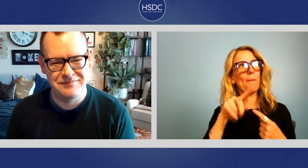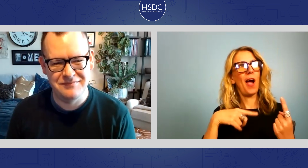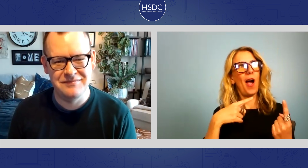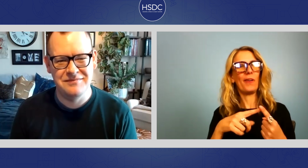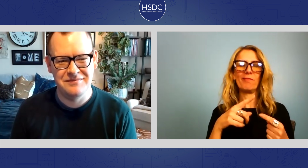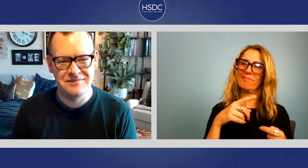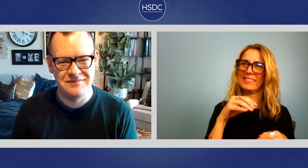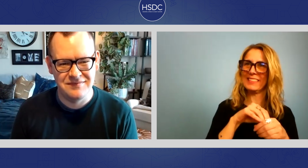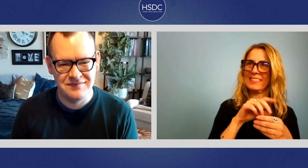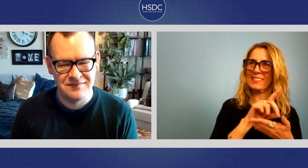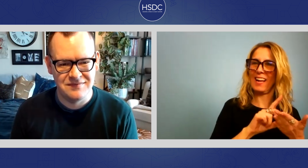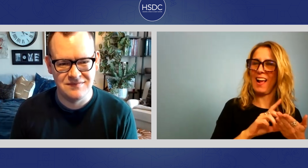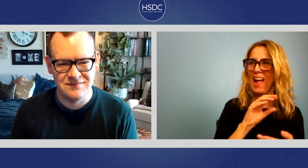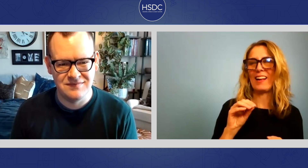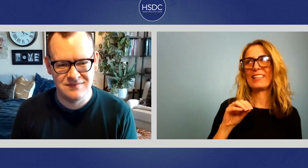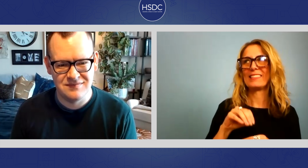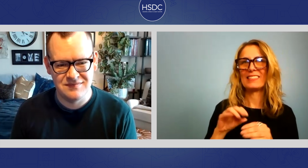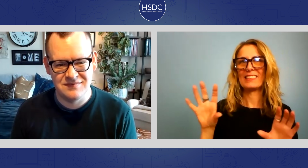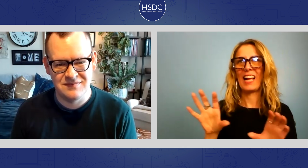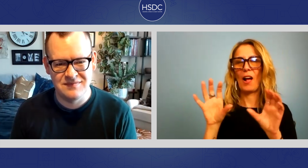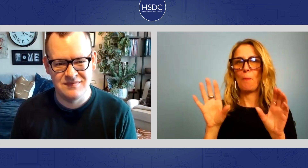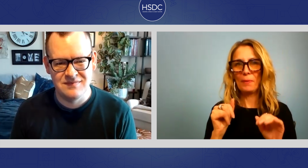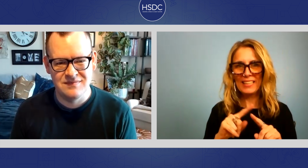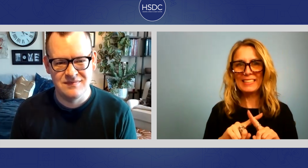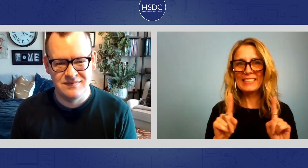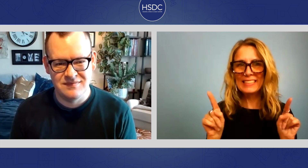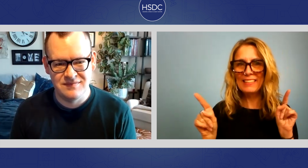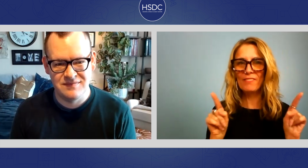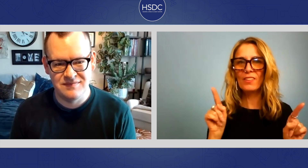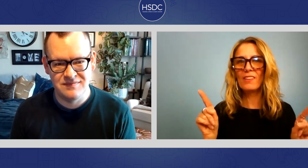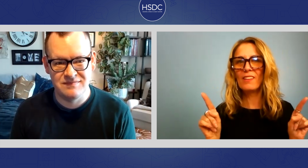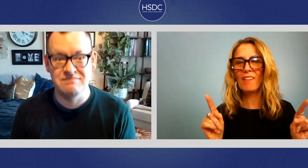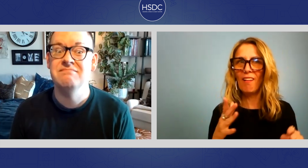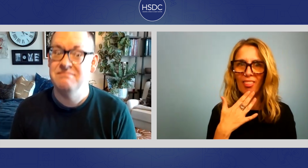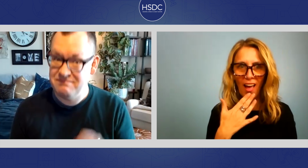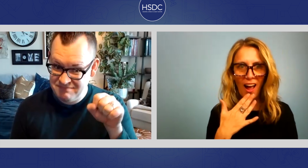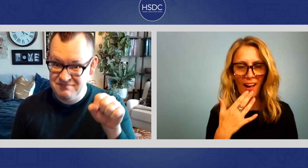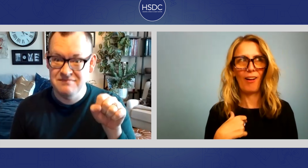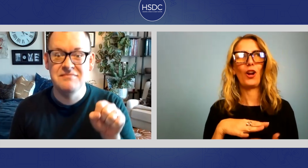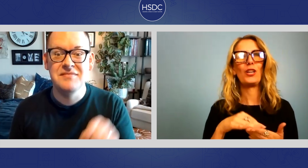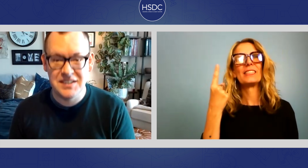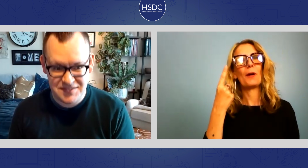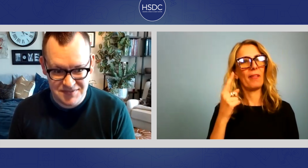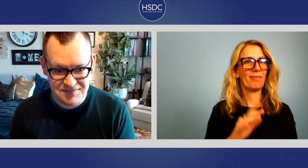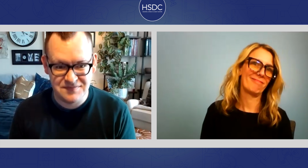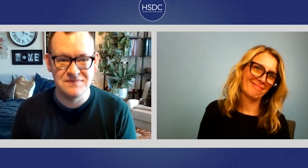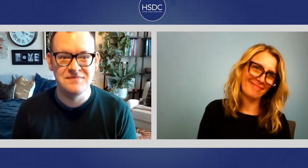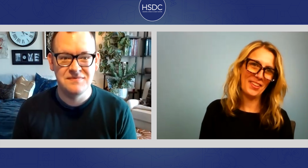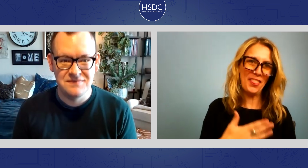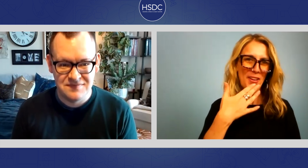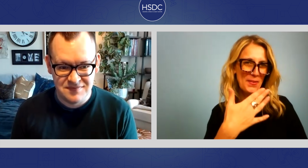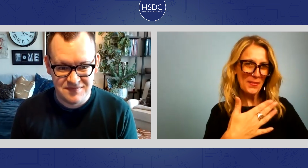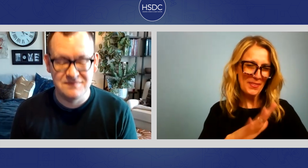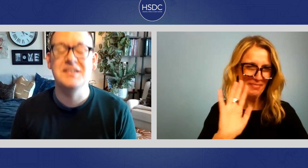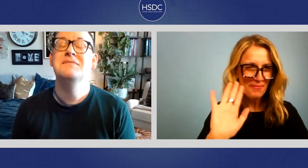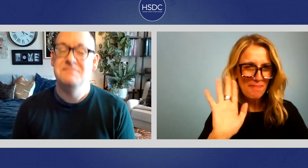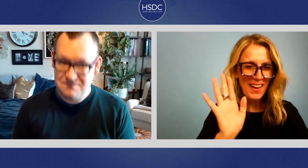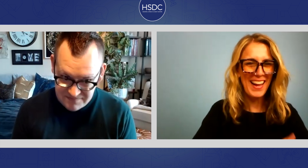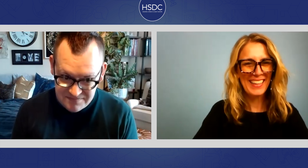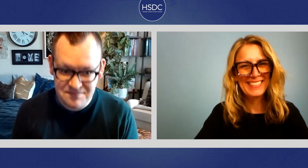One thing I appreciated learning the difference between interior design and interior decorating. I've really learned something. So thank you! Bye bye!